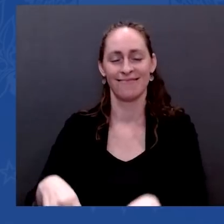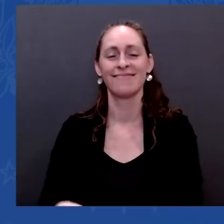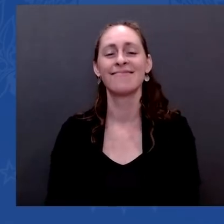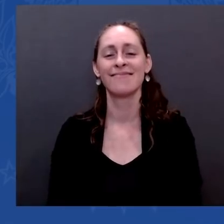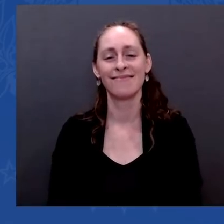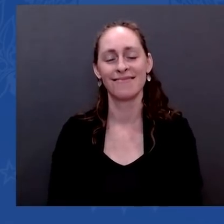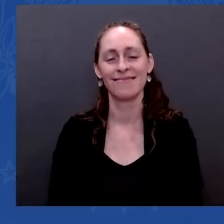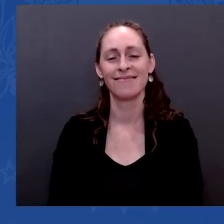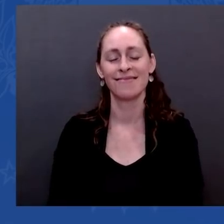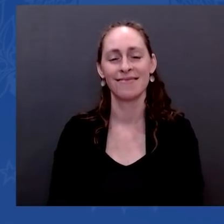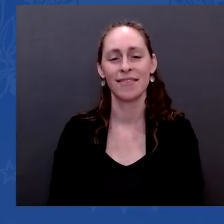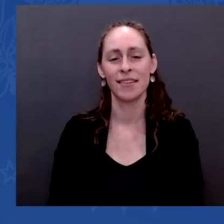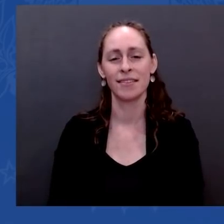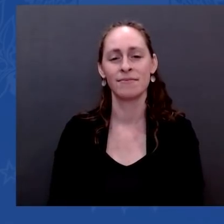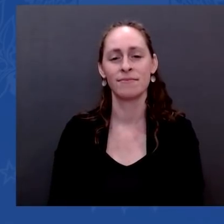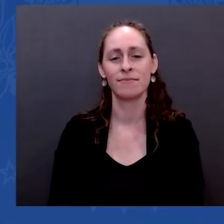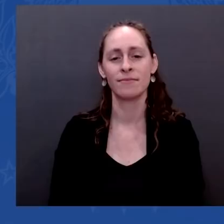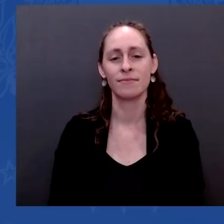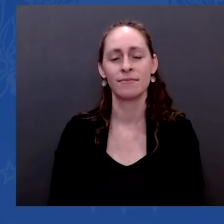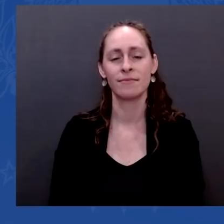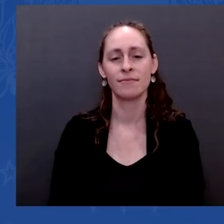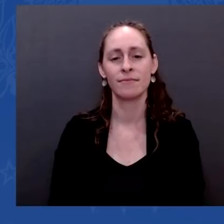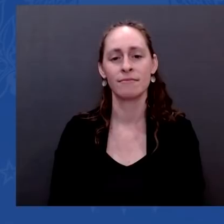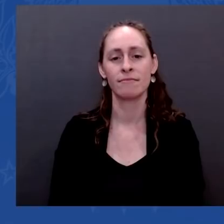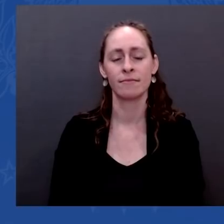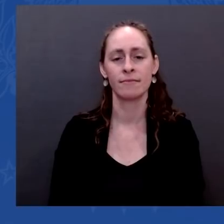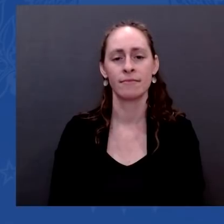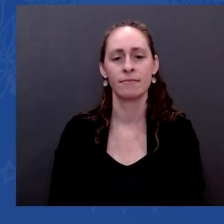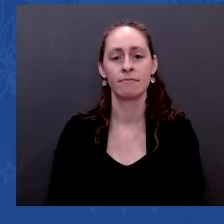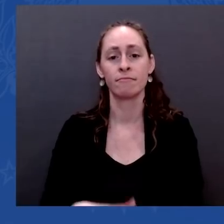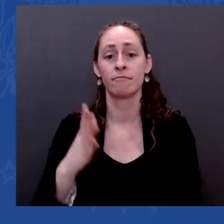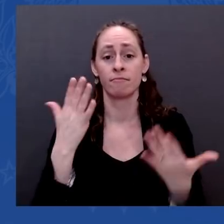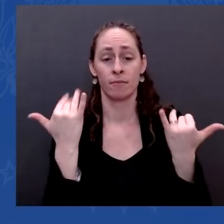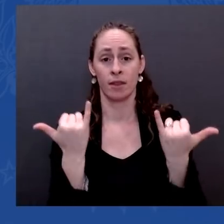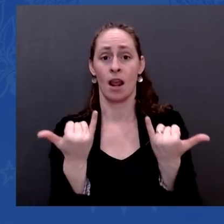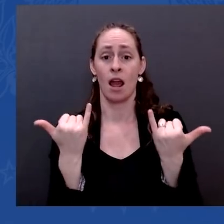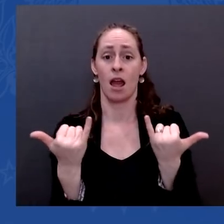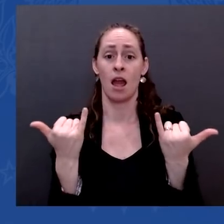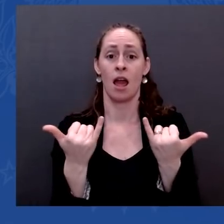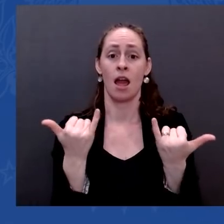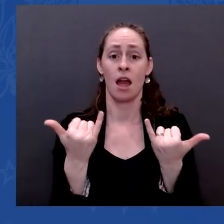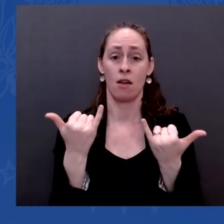And only part of that gas comes from Russia; a big part comes from Norway or the Netherlands.